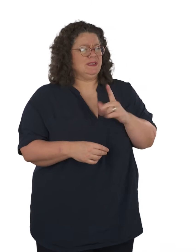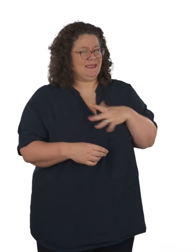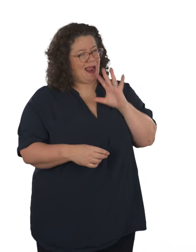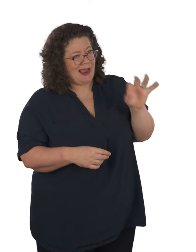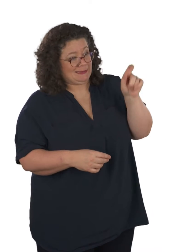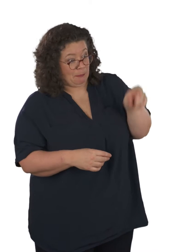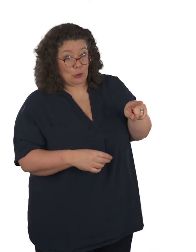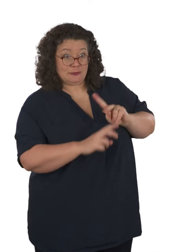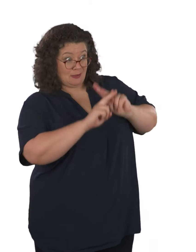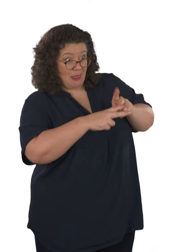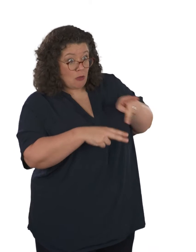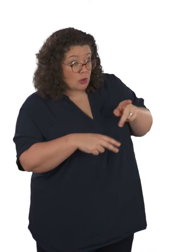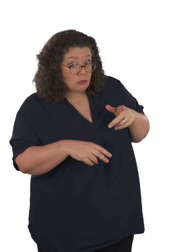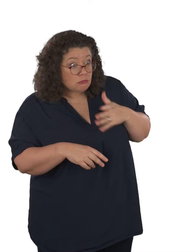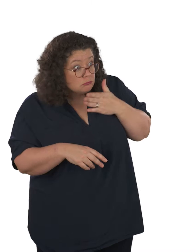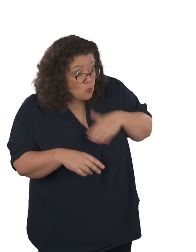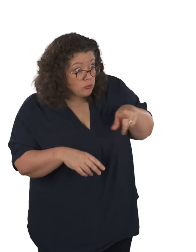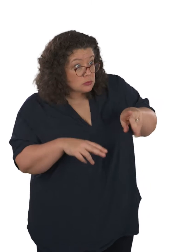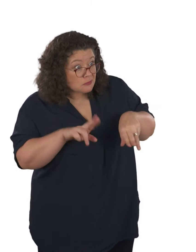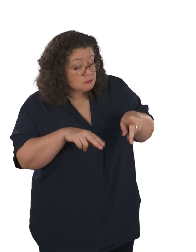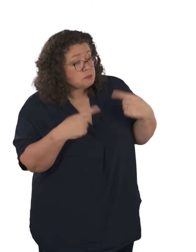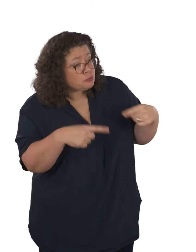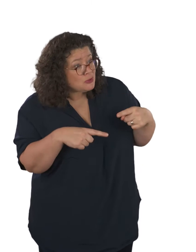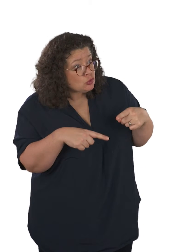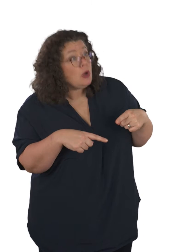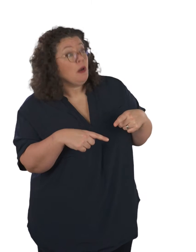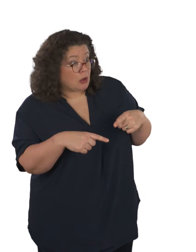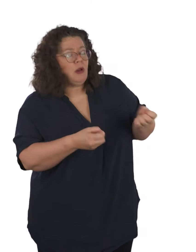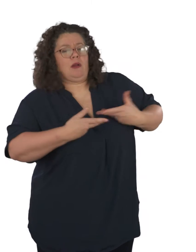But first, you must ask the person you care for if they want an assessment.